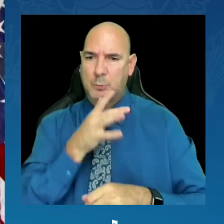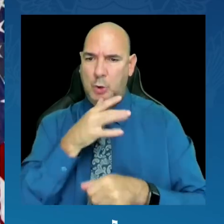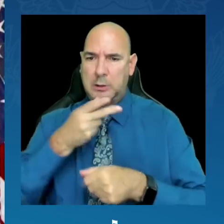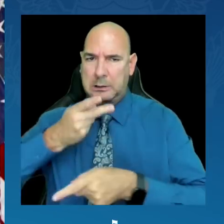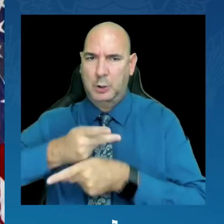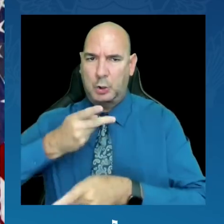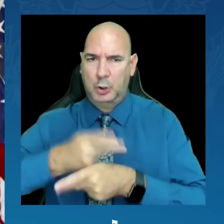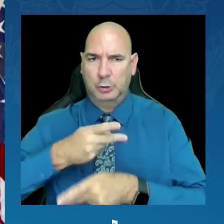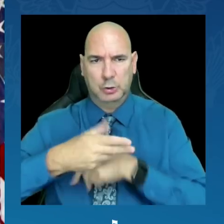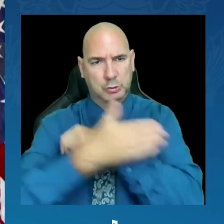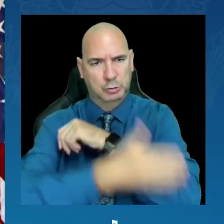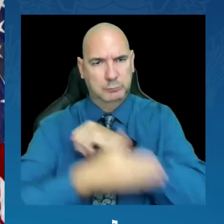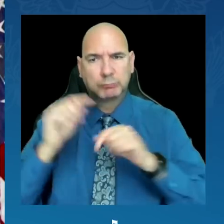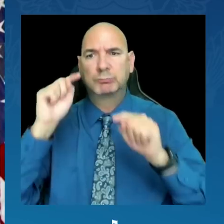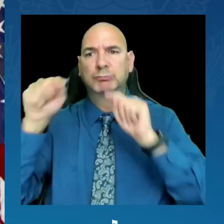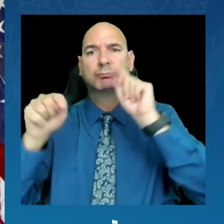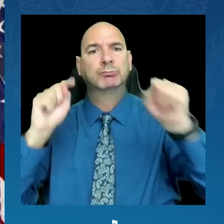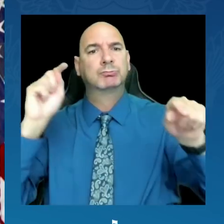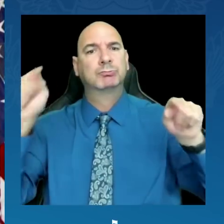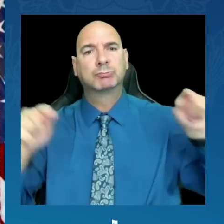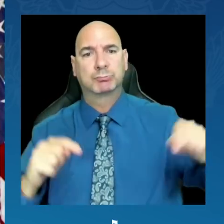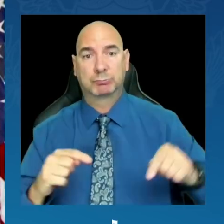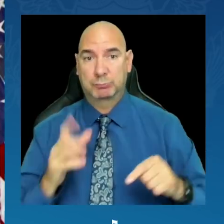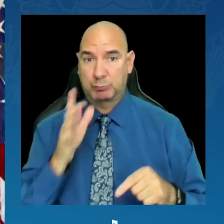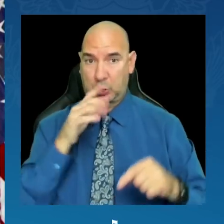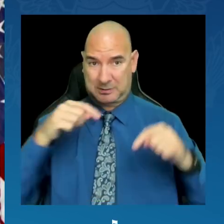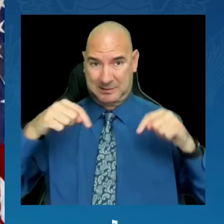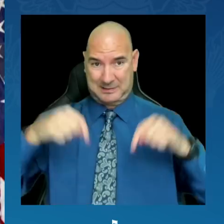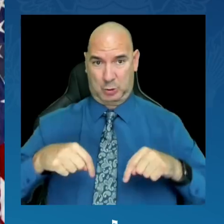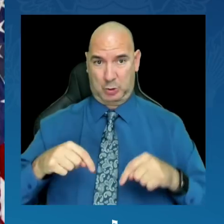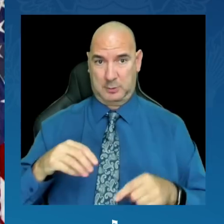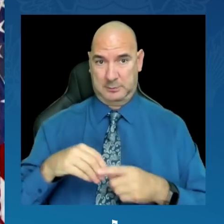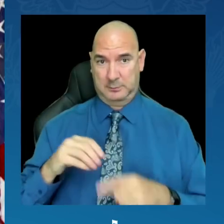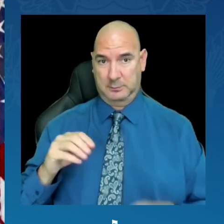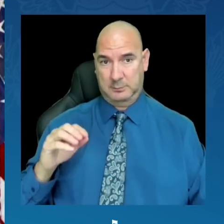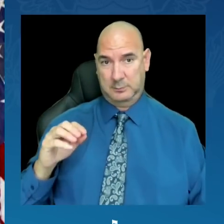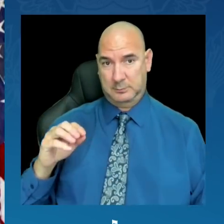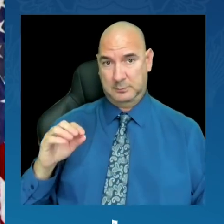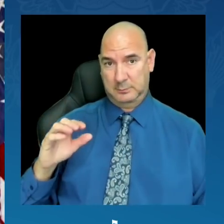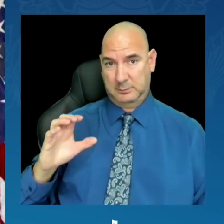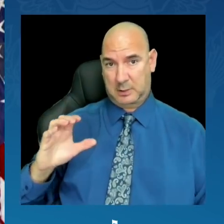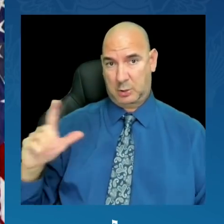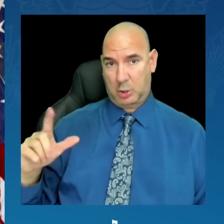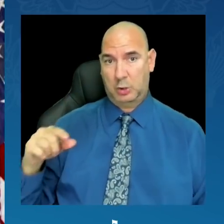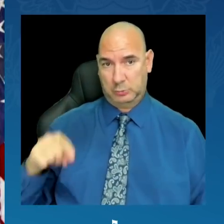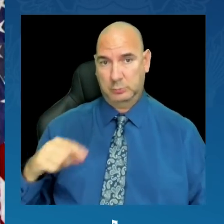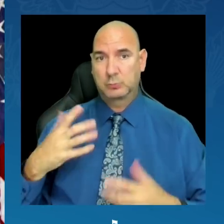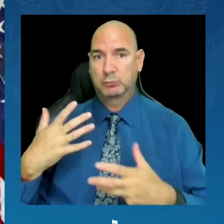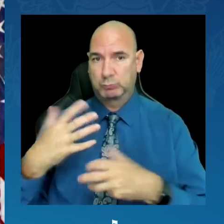that they will be seen and heard during pregnancy delivery and the postpartum period.